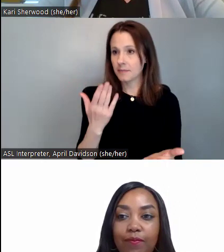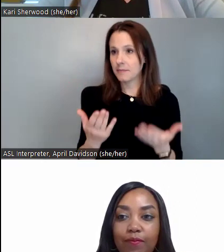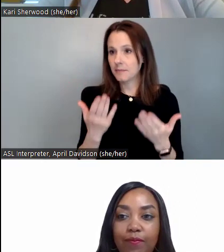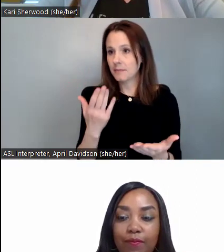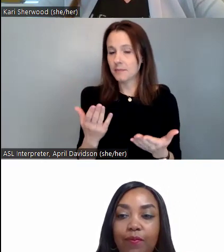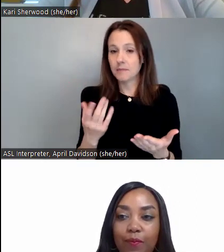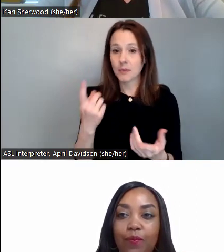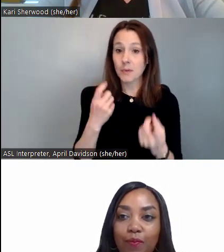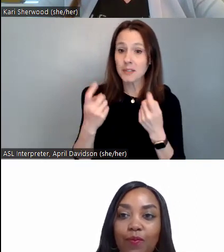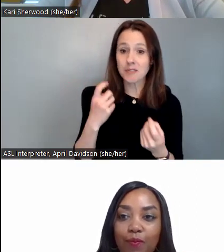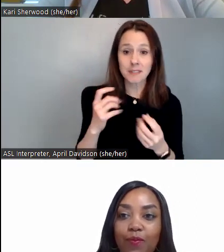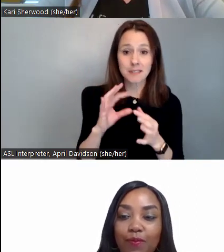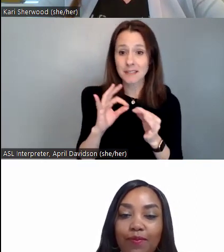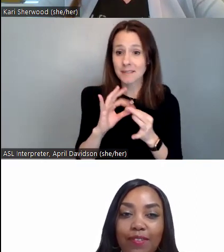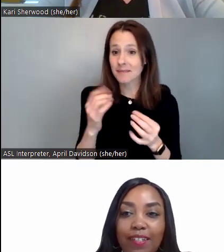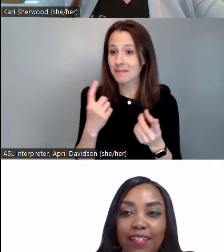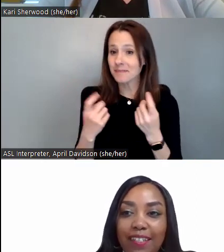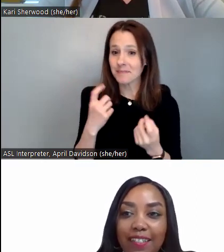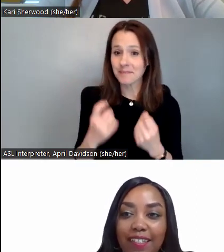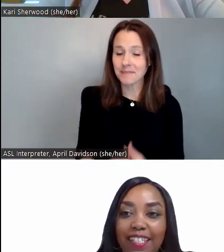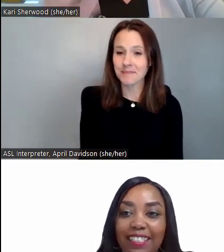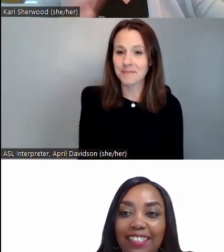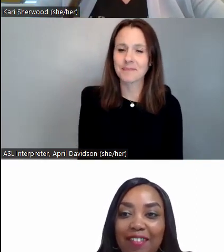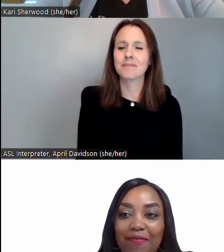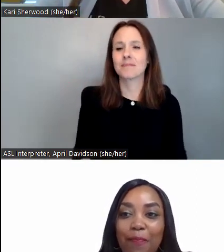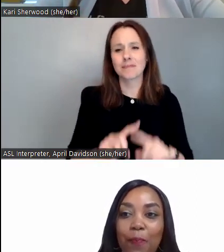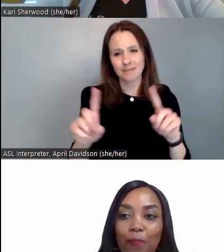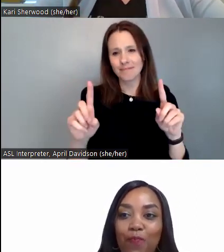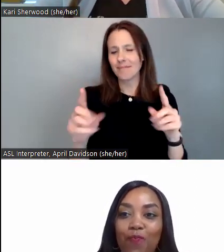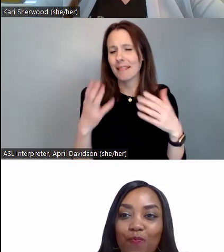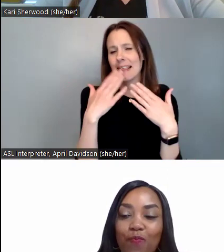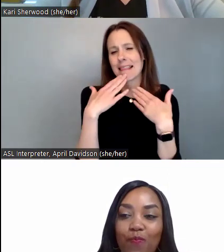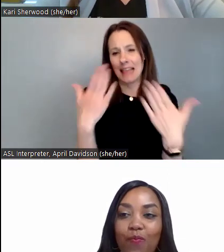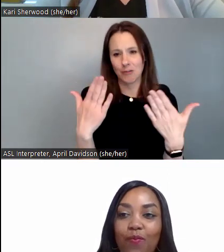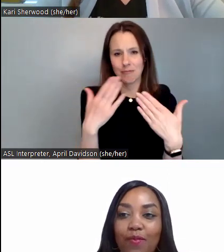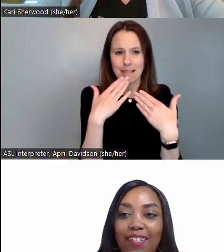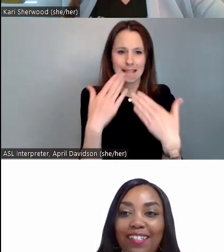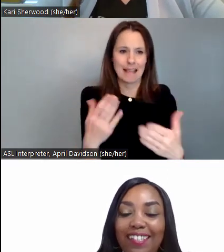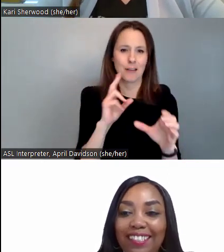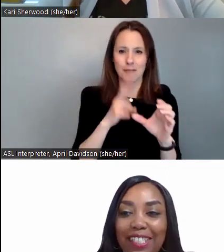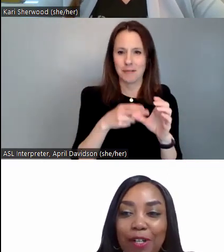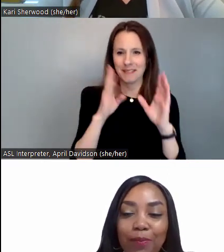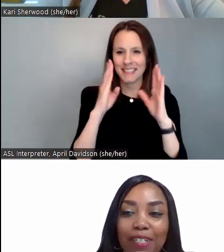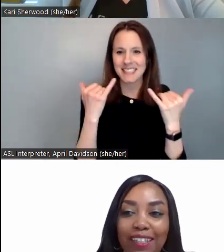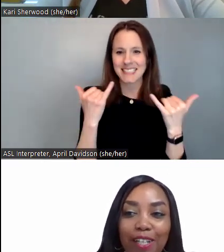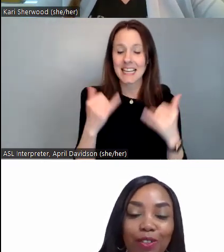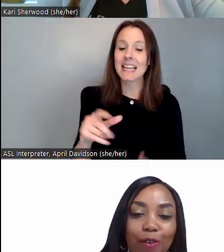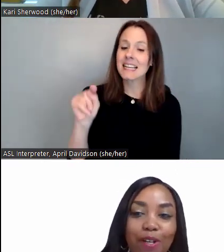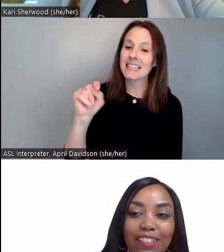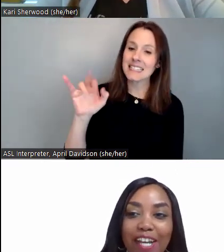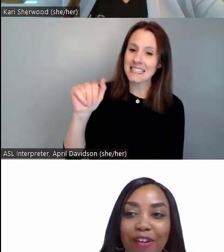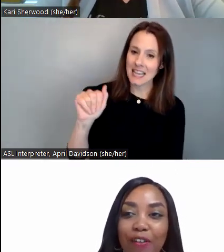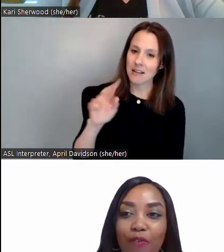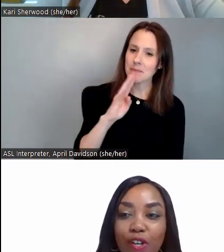any questions. But thank you all for listening. >> This is Tiara speaking. Thank you so much